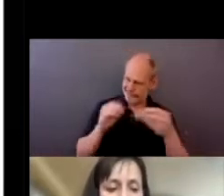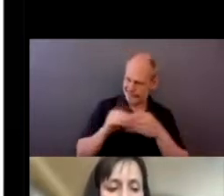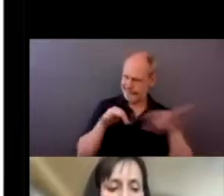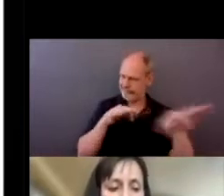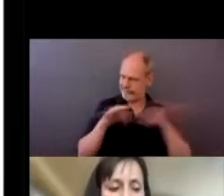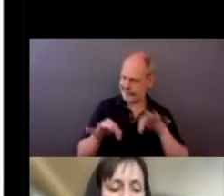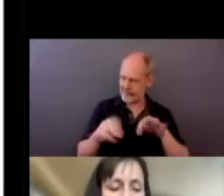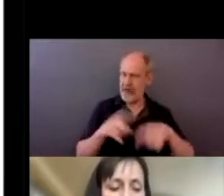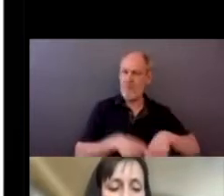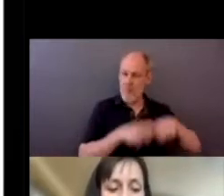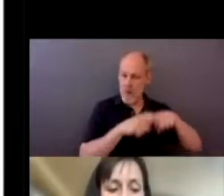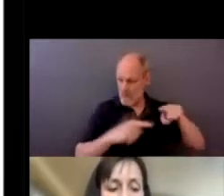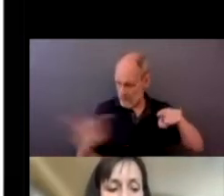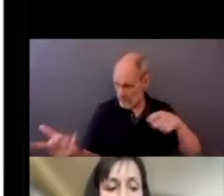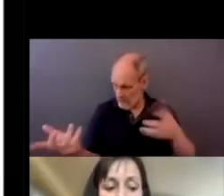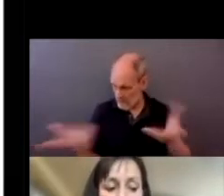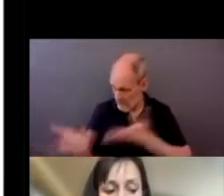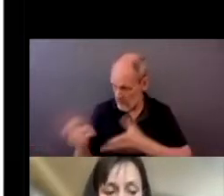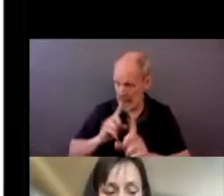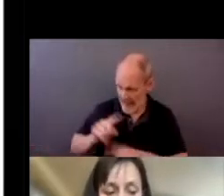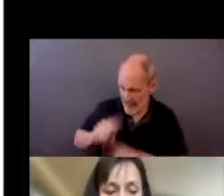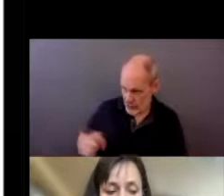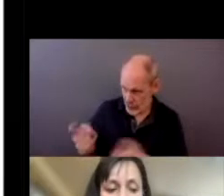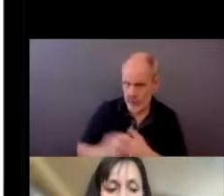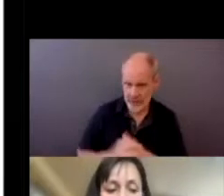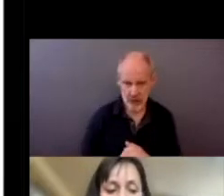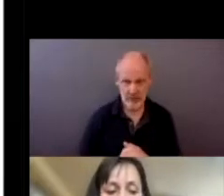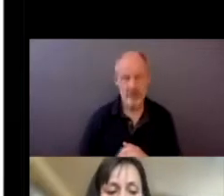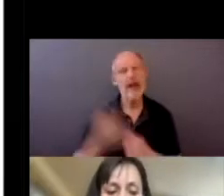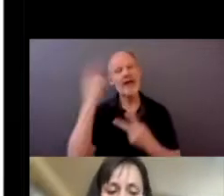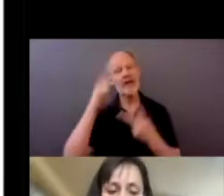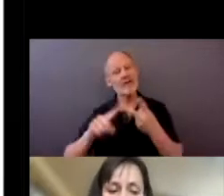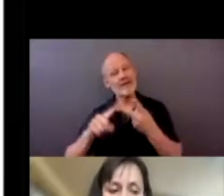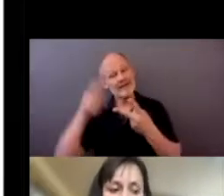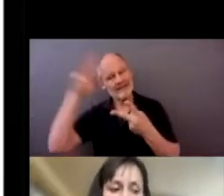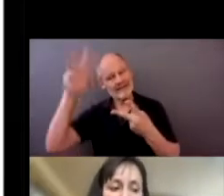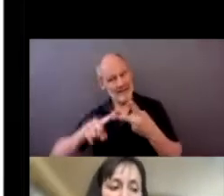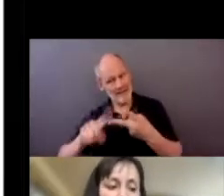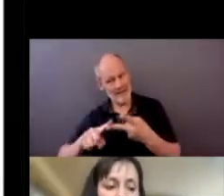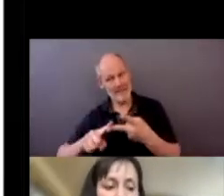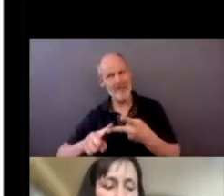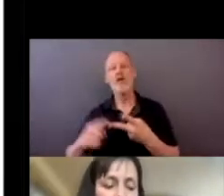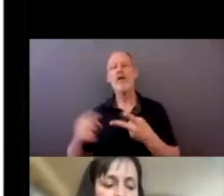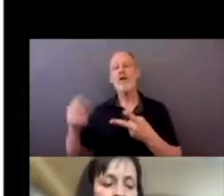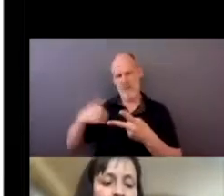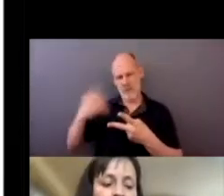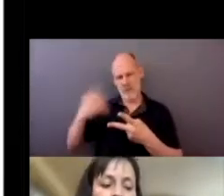to a request by a long time member of the museum who asked me about the possibility of developing